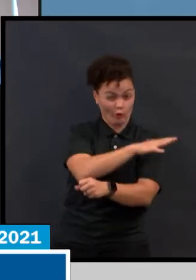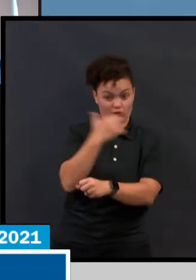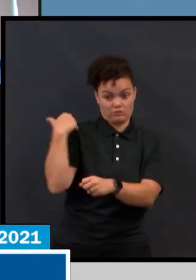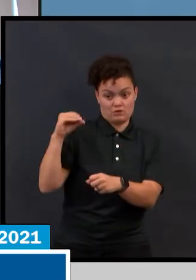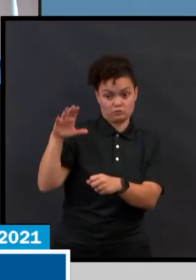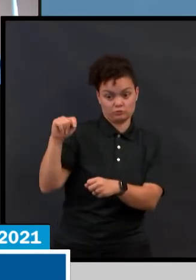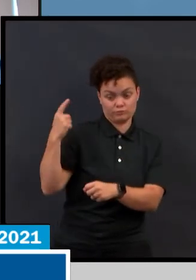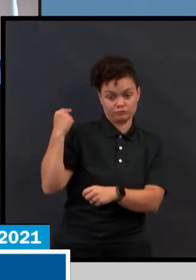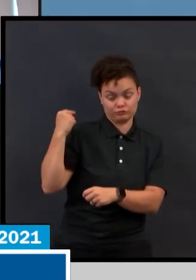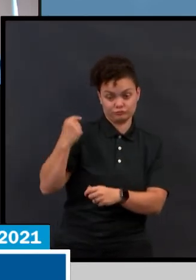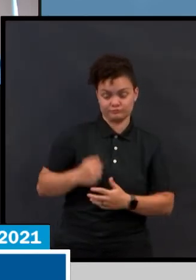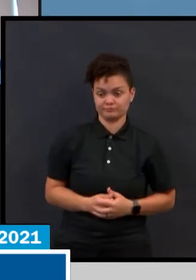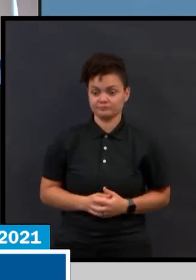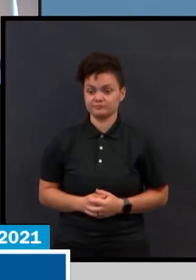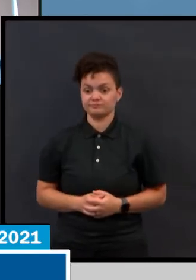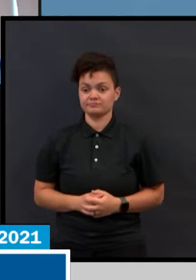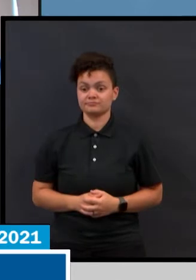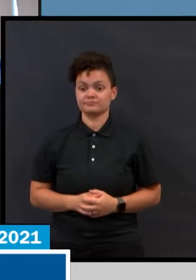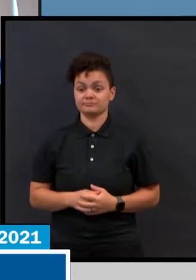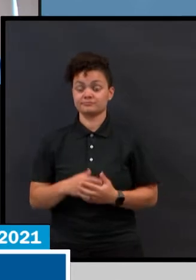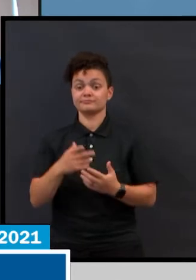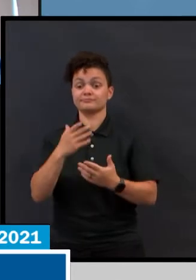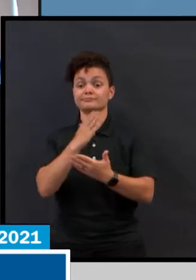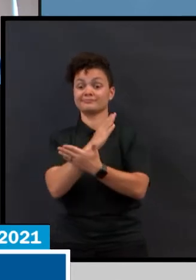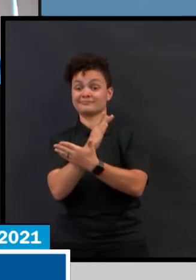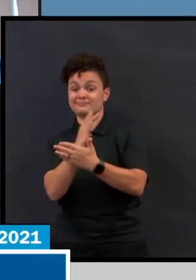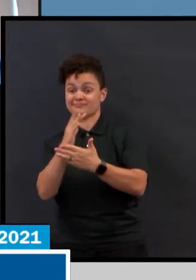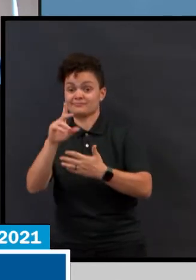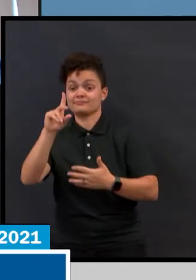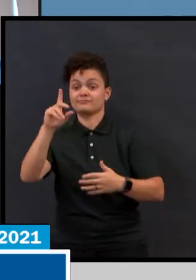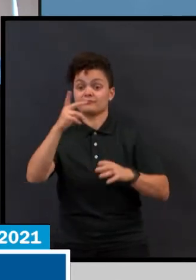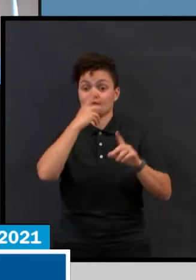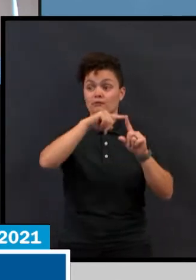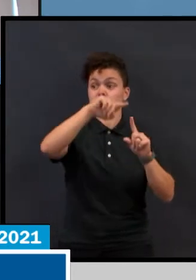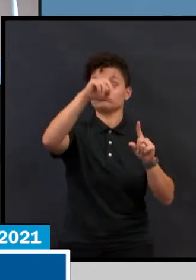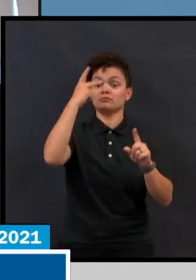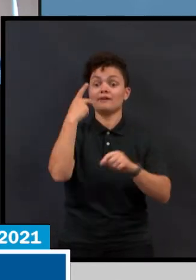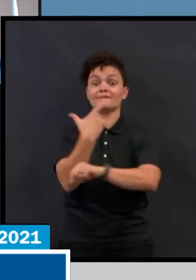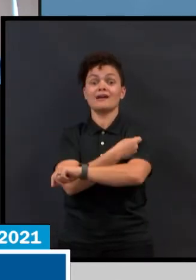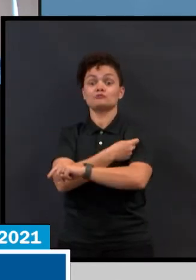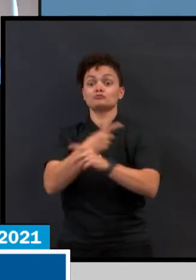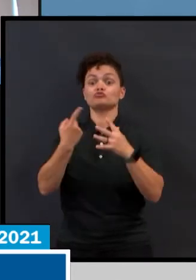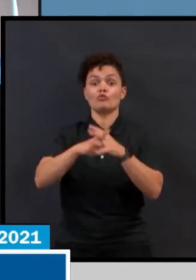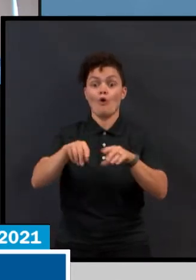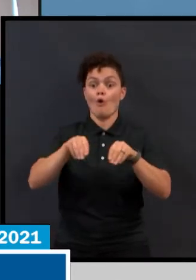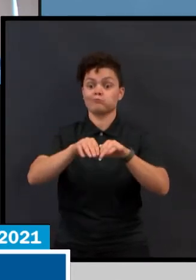vaccines rolled out in december and you can see moving into the spring cases dropped and then